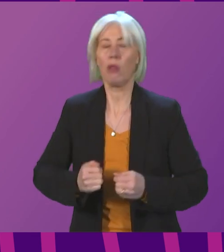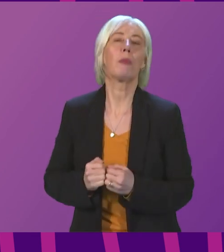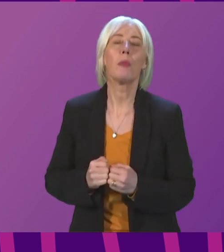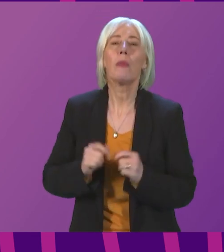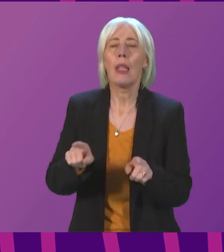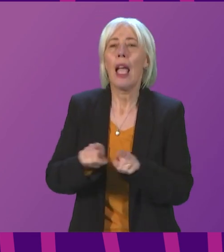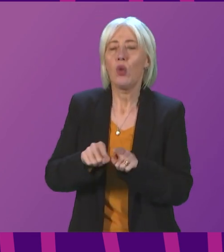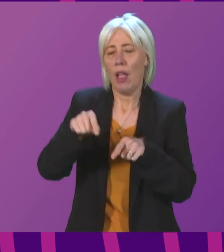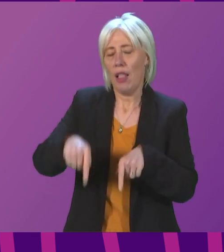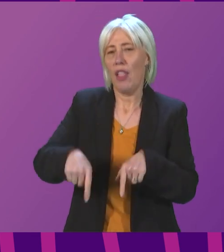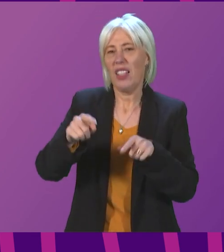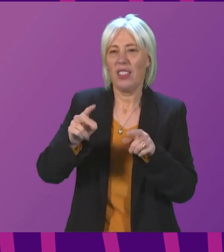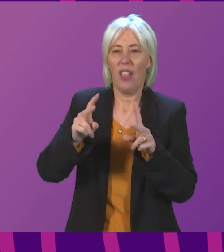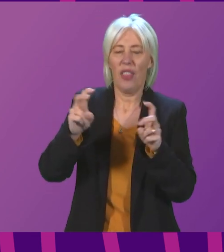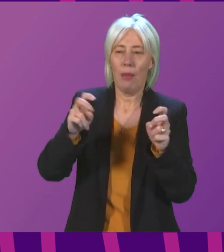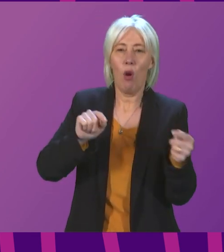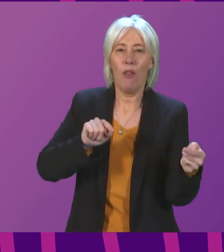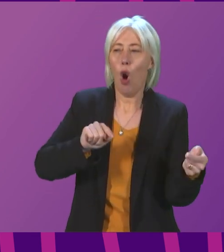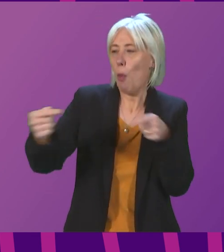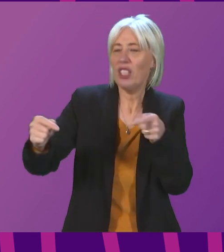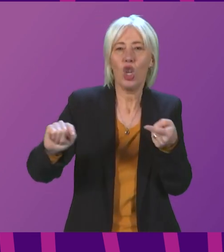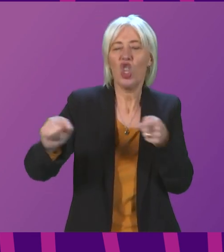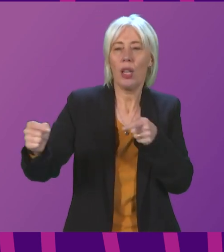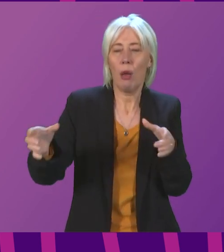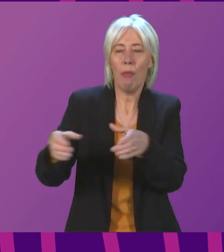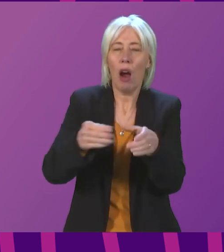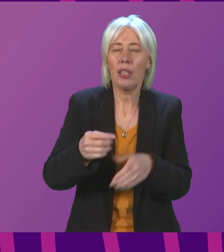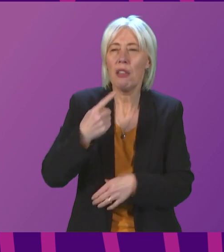To continue the theme of Opposition parties calling for things while this Government gets